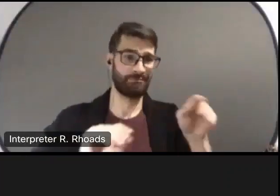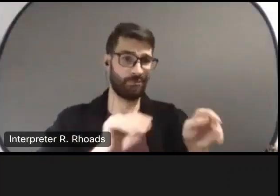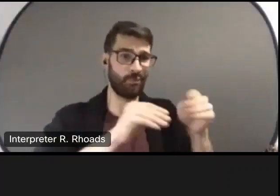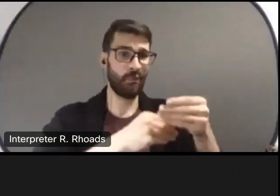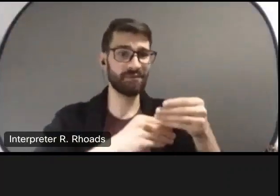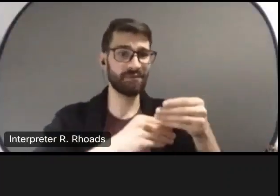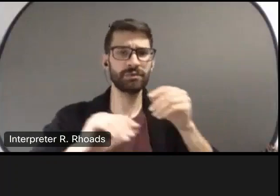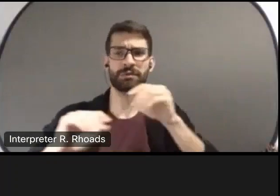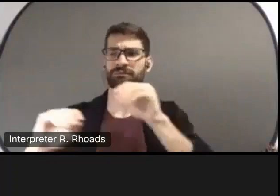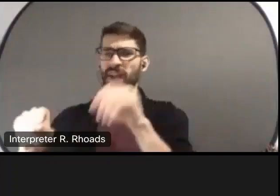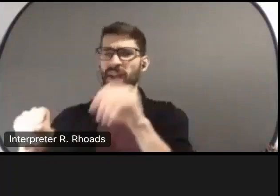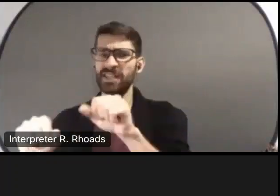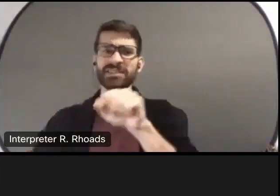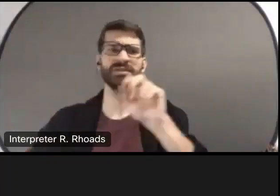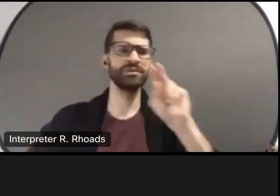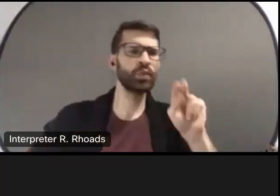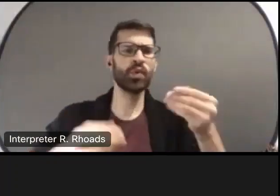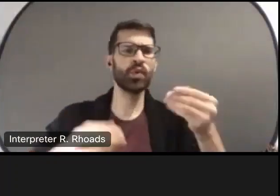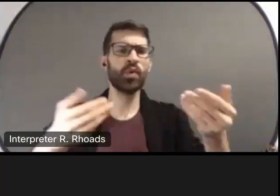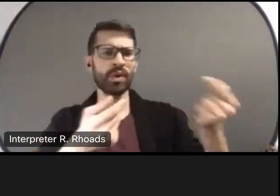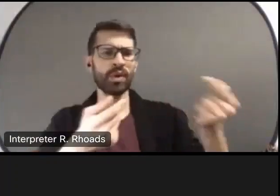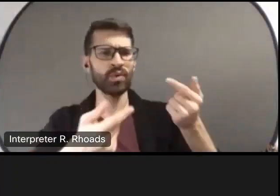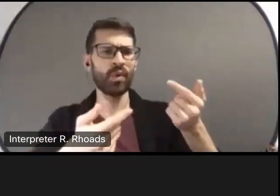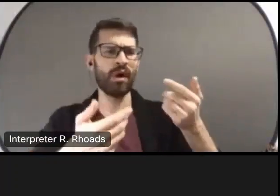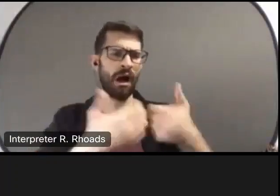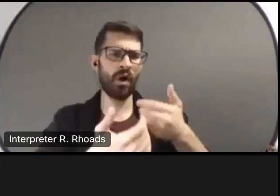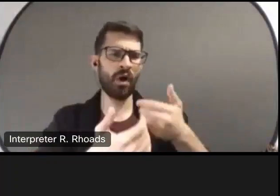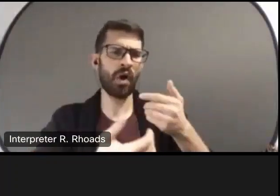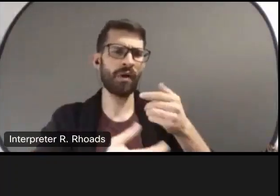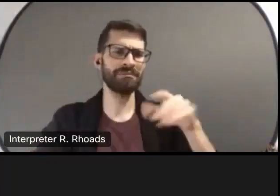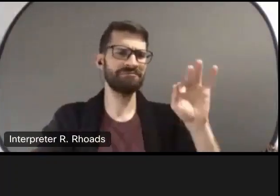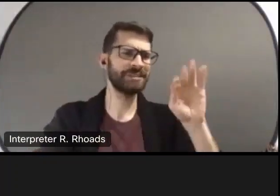It's have you designated an appropriate place for the checkbook